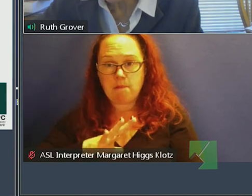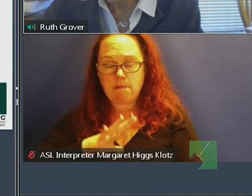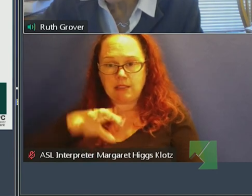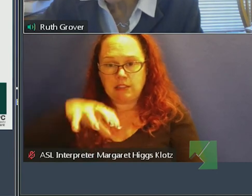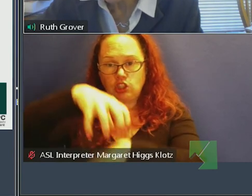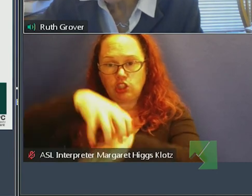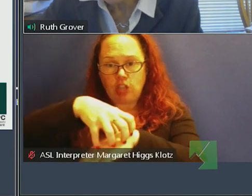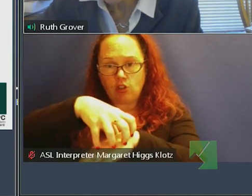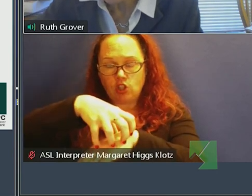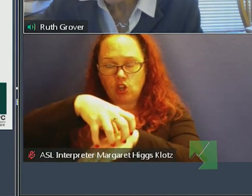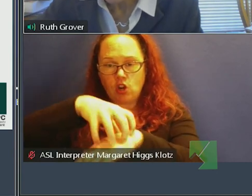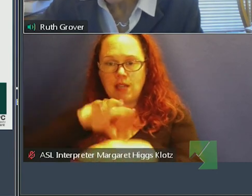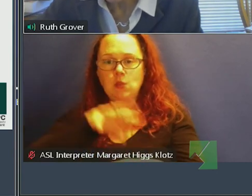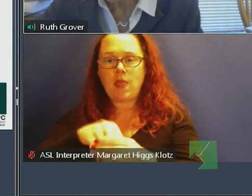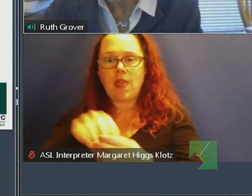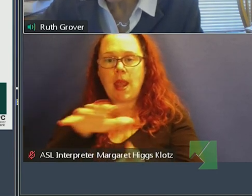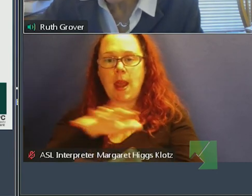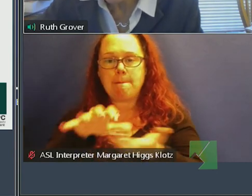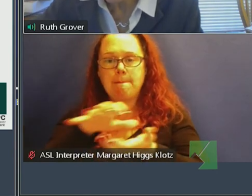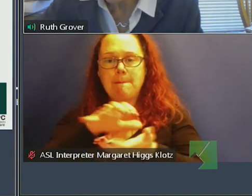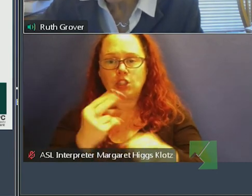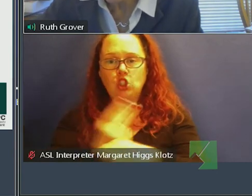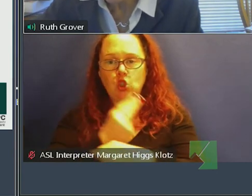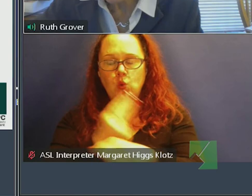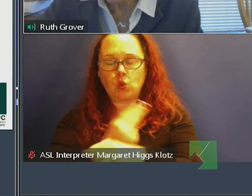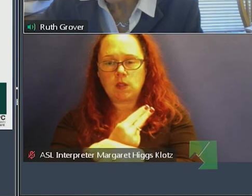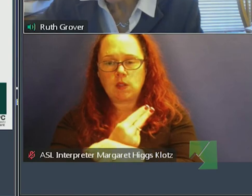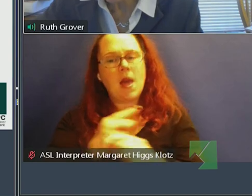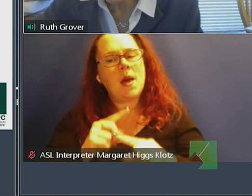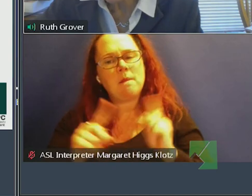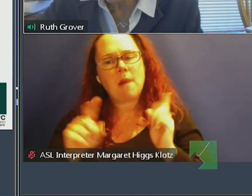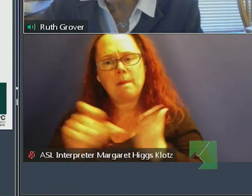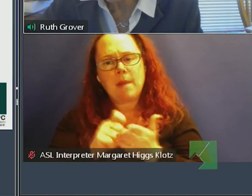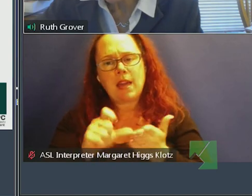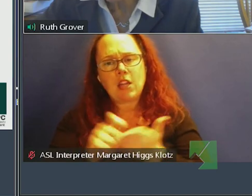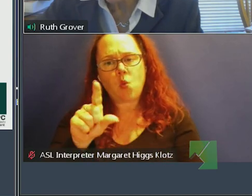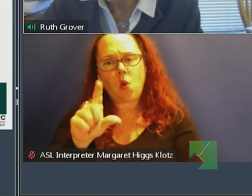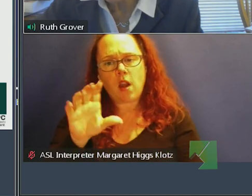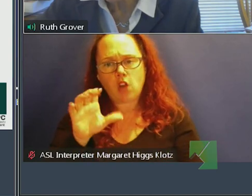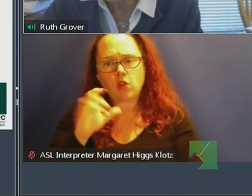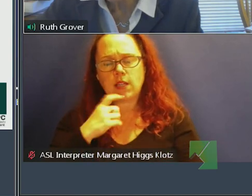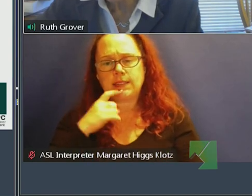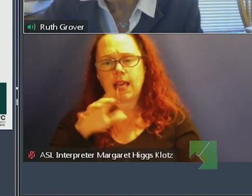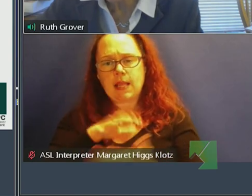called the mixed use center on page 100 of the plan and caused for mixed use to be developed and specifically